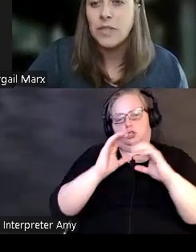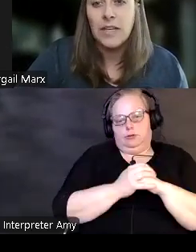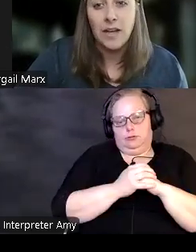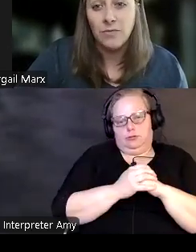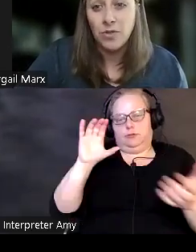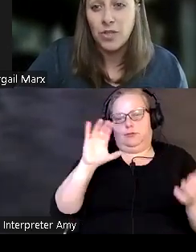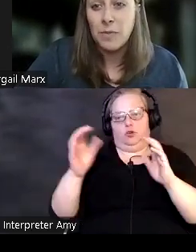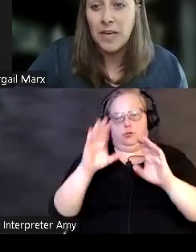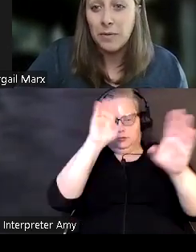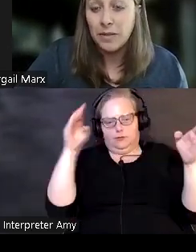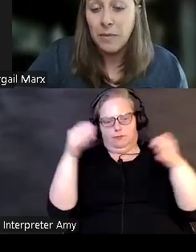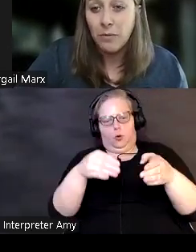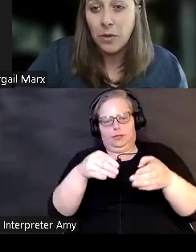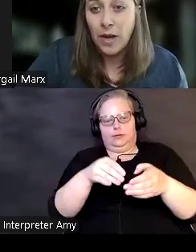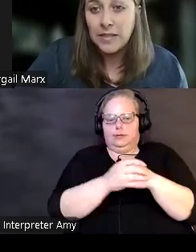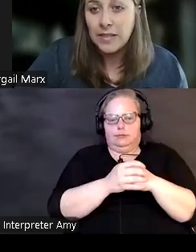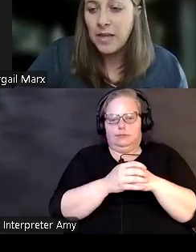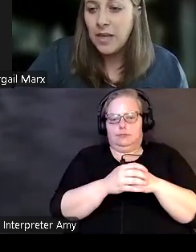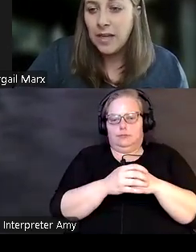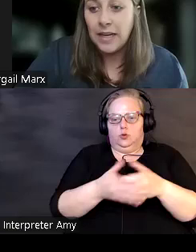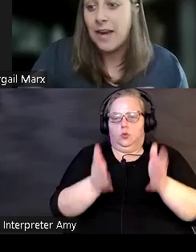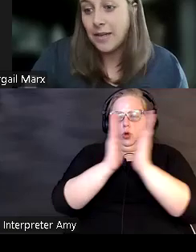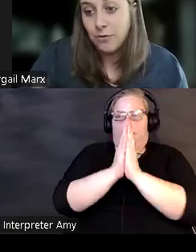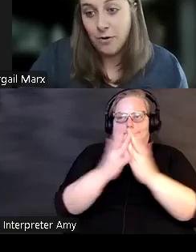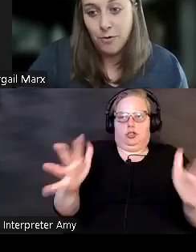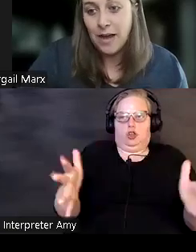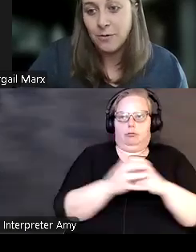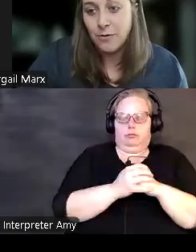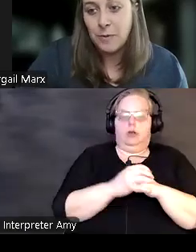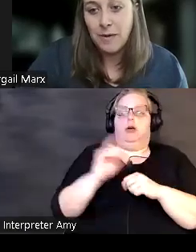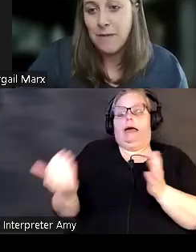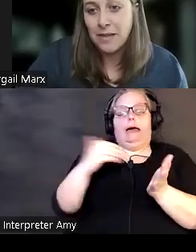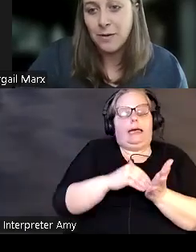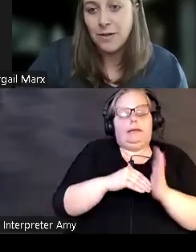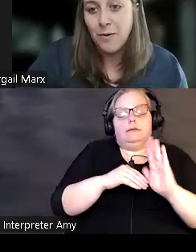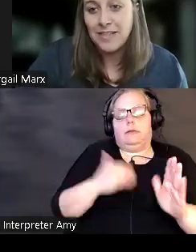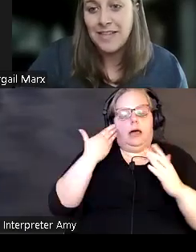focusing on just being able to make requests. Again, I don't know Speak my Mind so I don't way